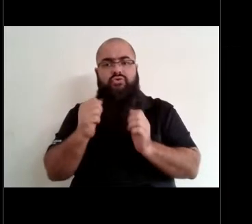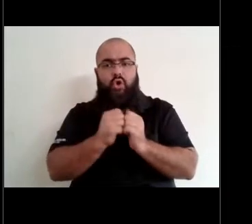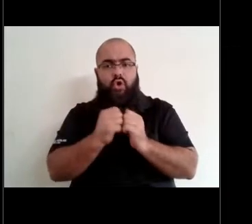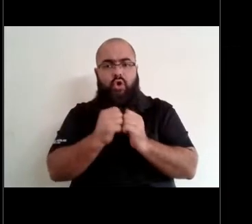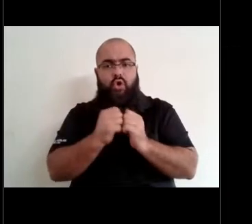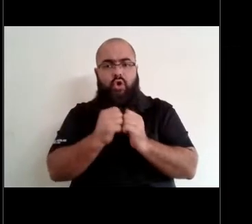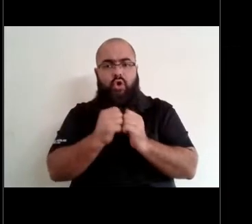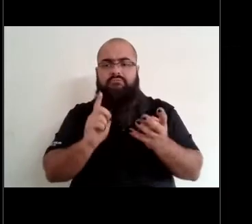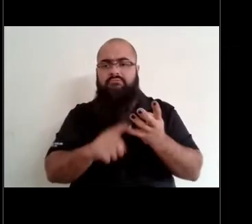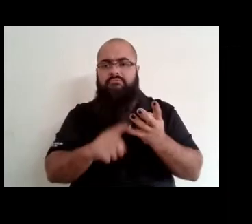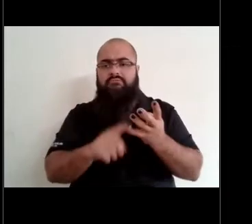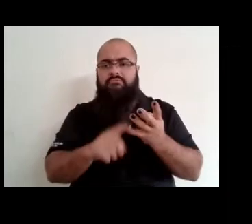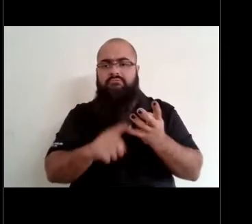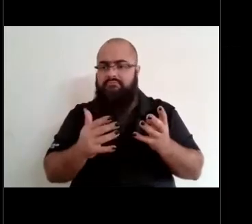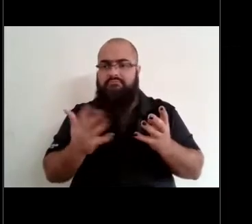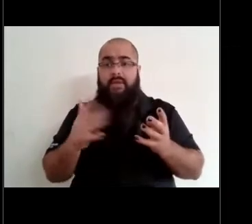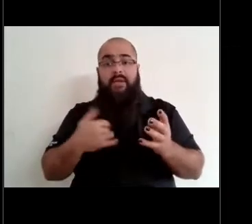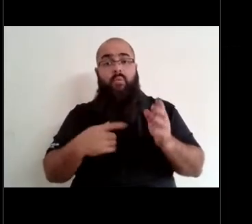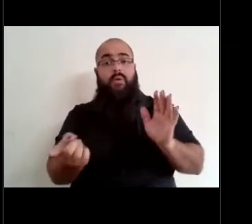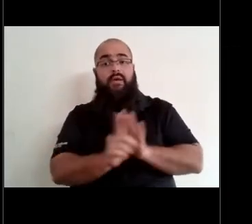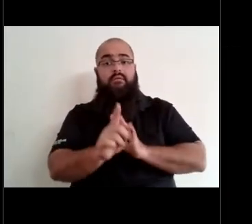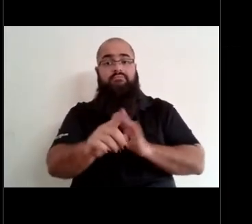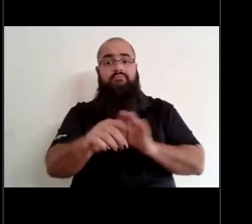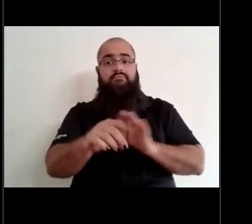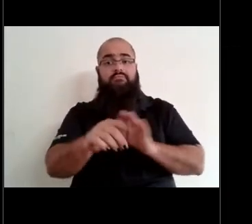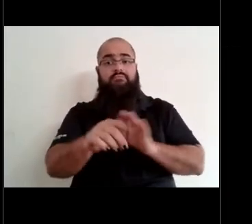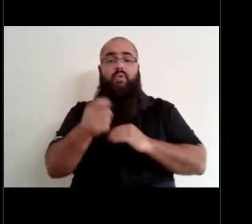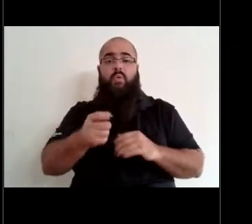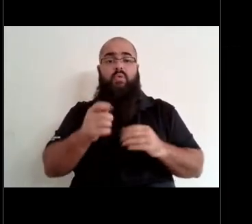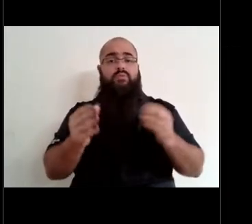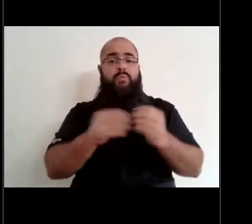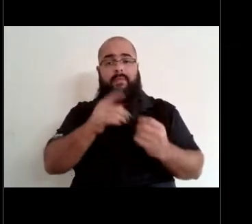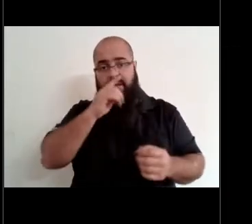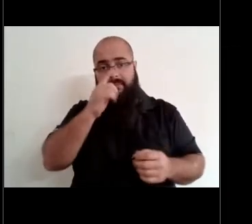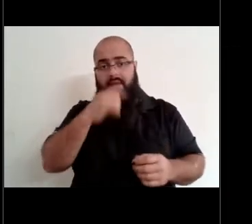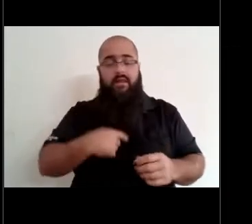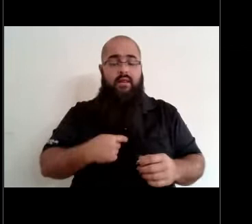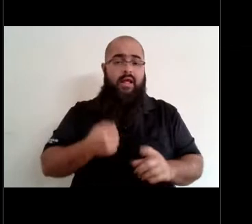Through that process we also go through - we look at the assessment and the intake forms